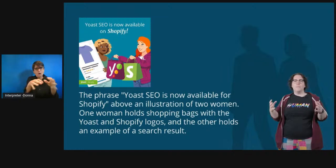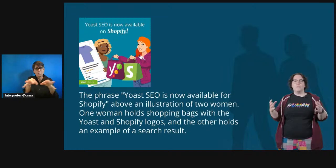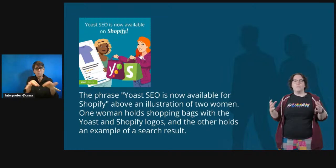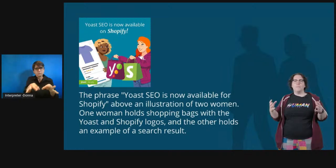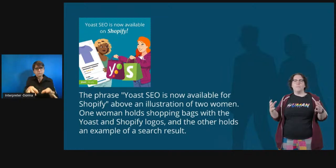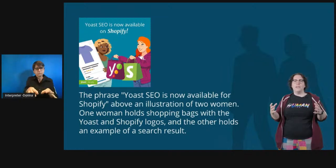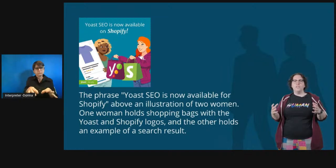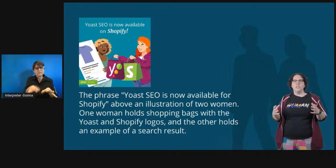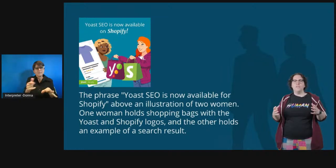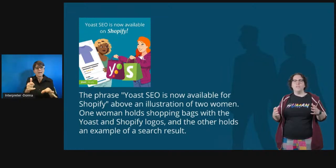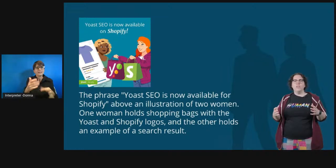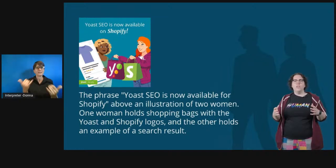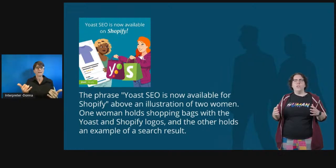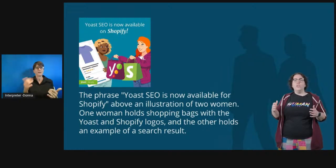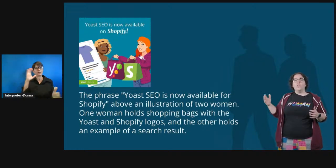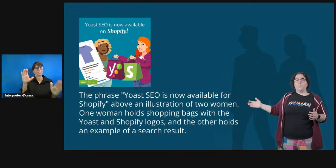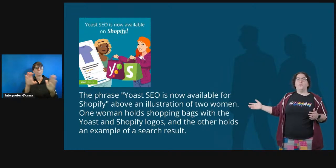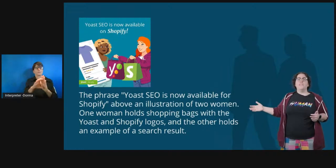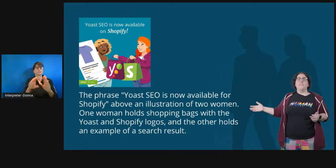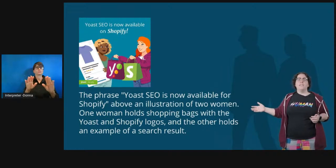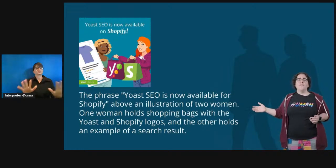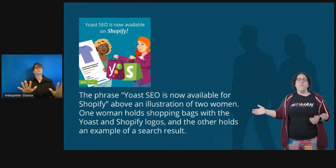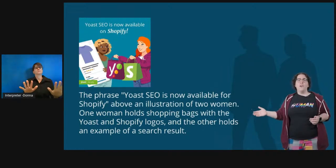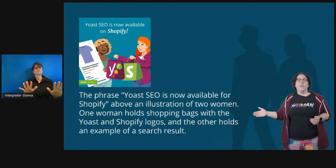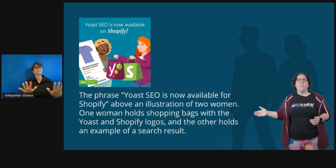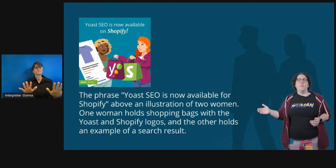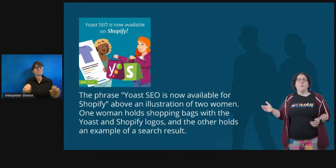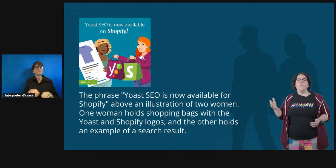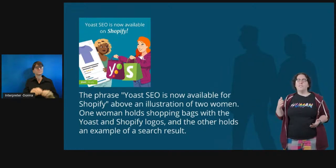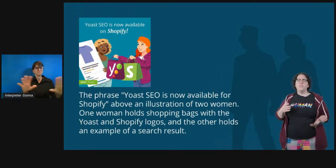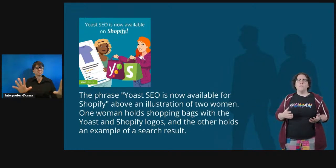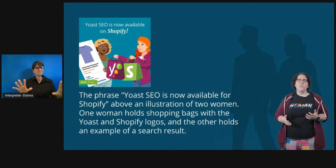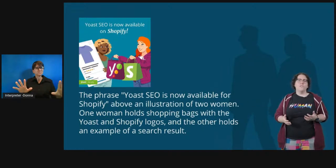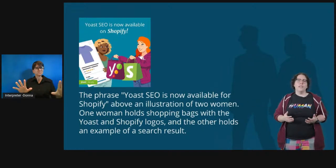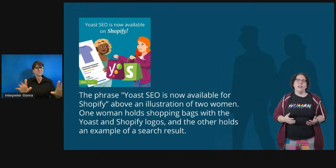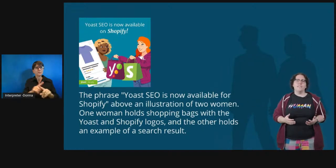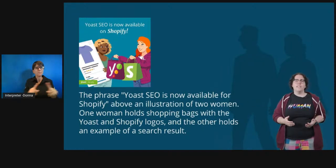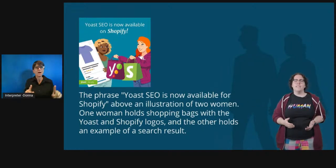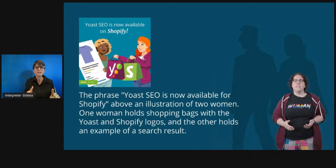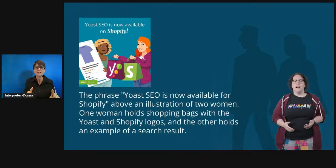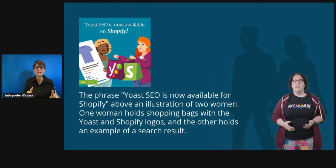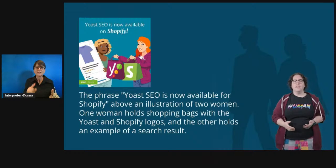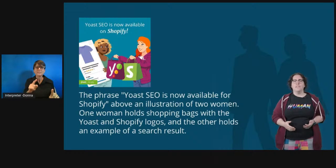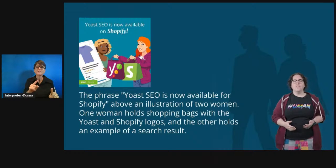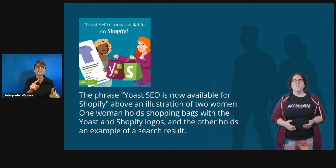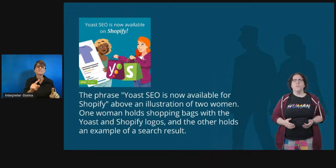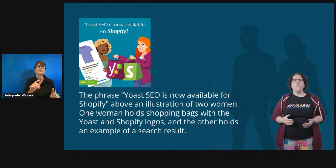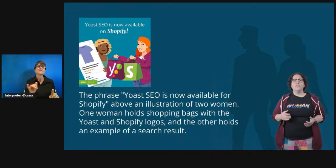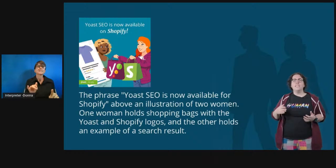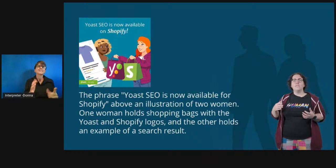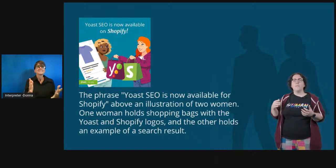but we could go further and this is much better . [DEMONSTRATING] To see how adding extra layers and context